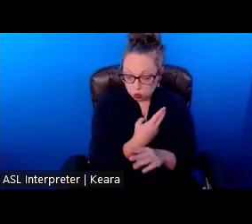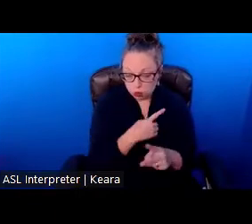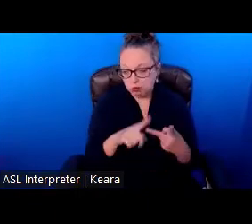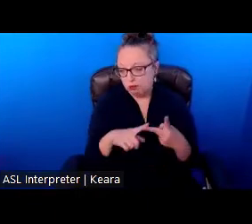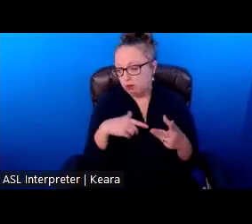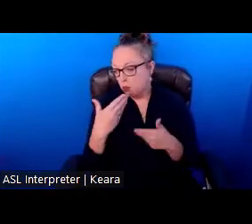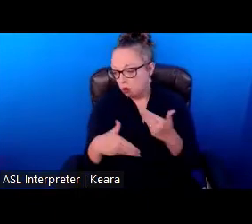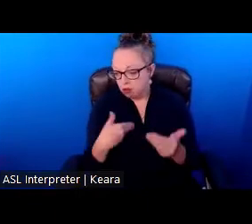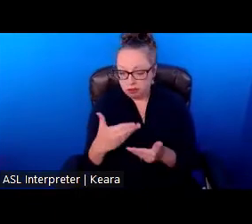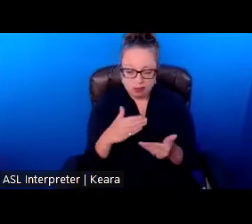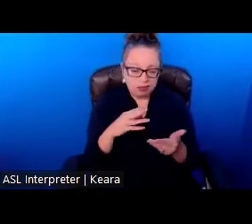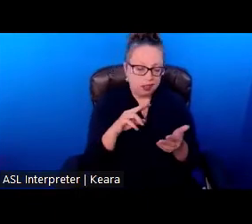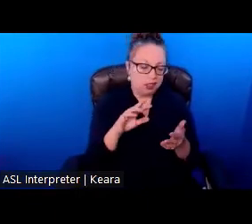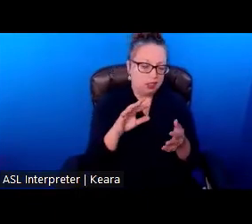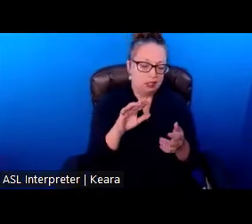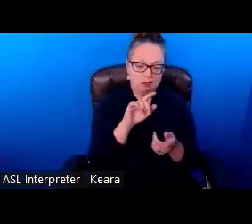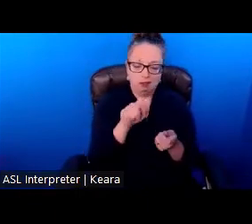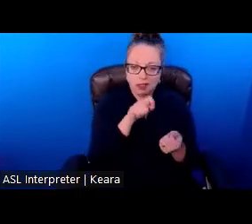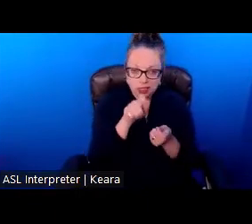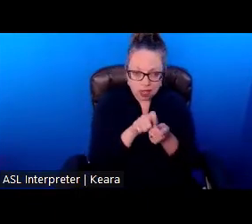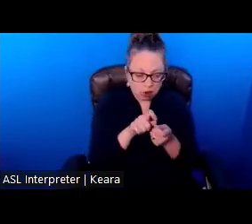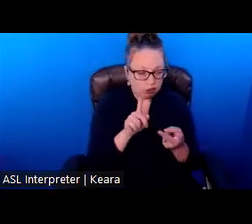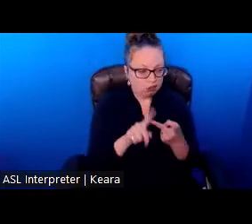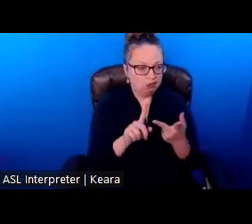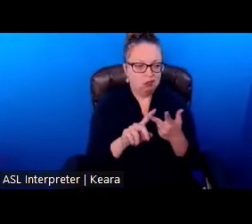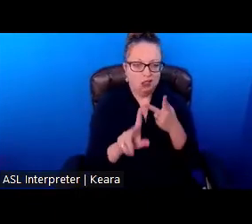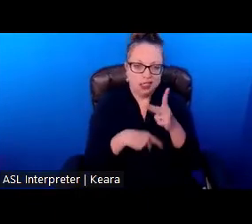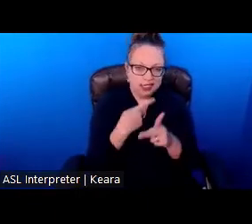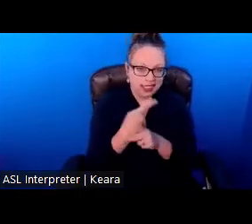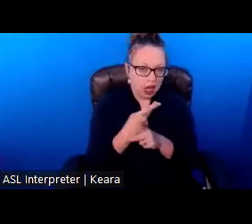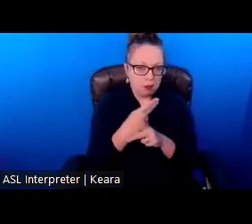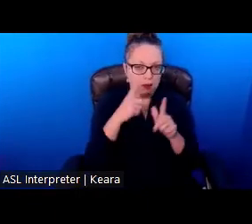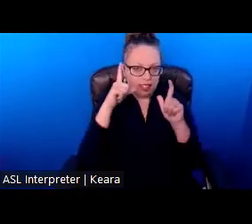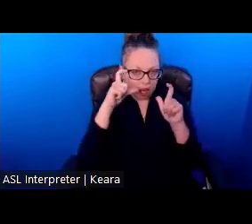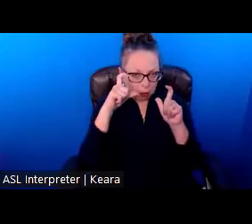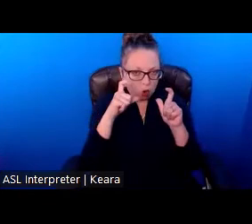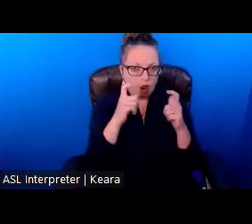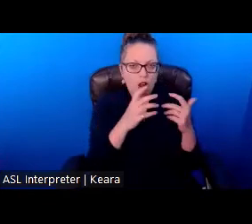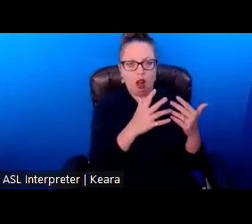type of camera used, etc.). Applicants who wish to include interpretation